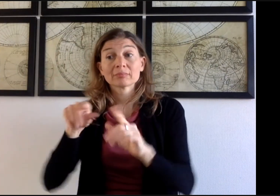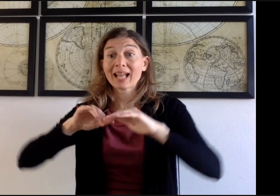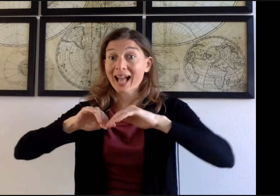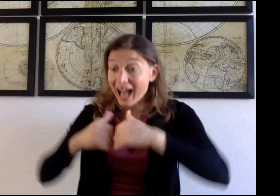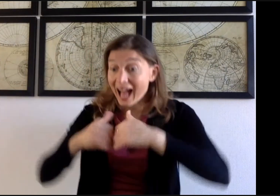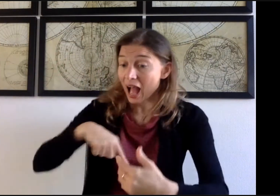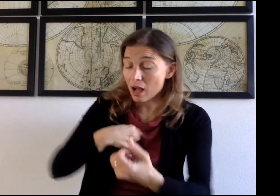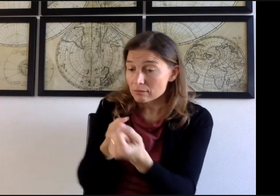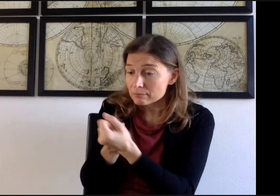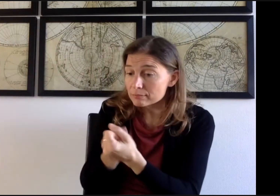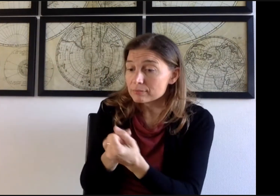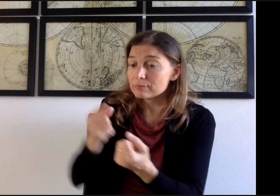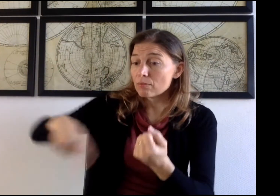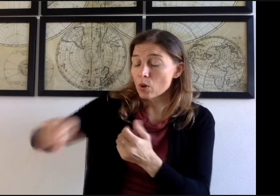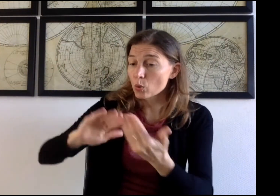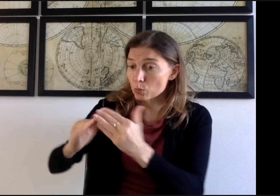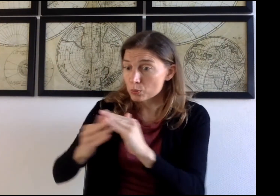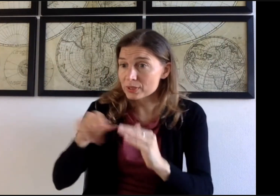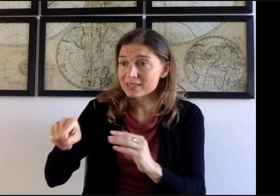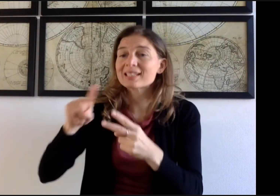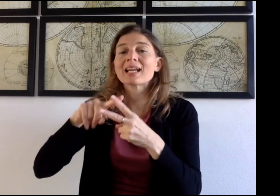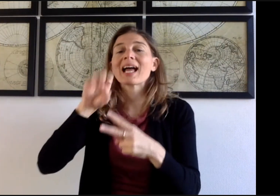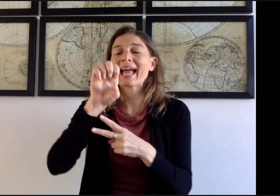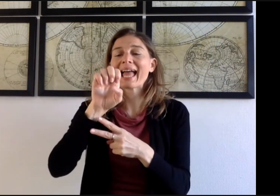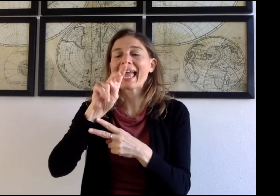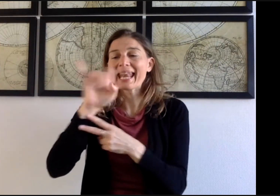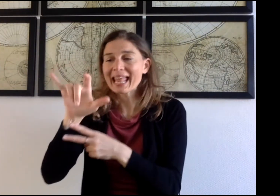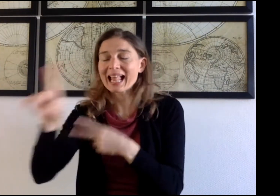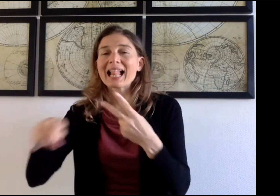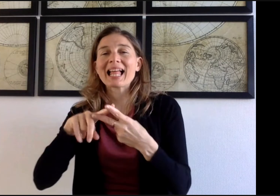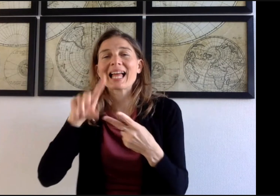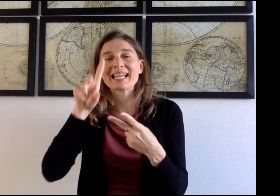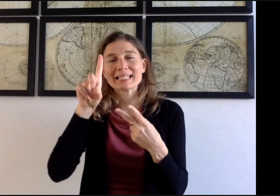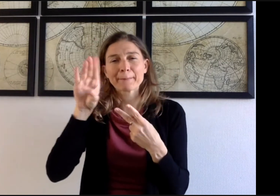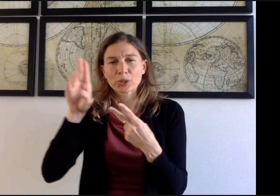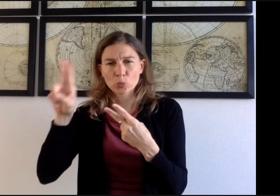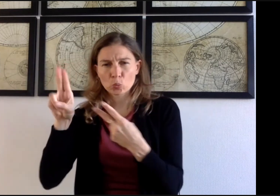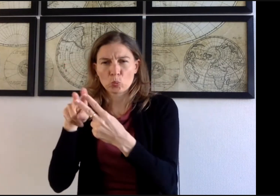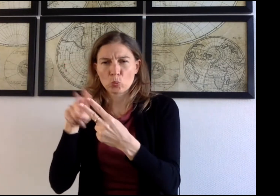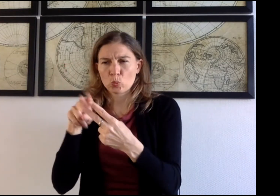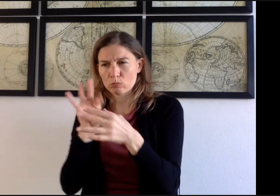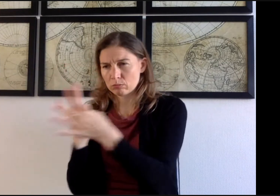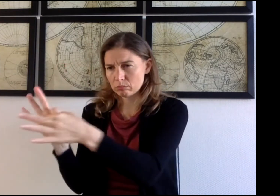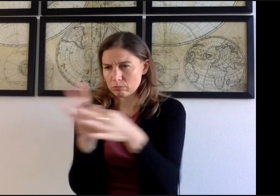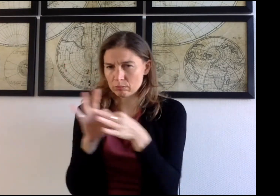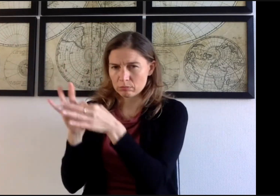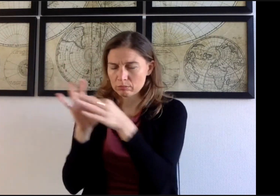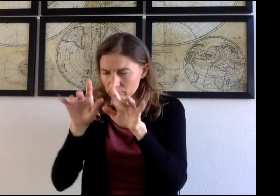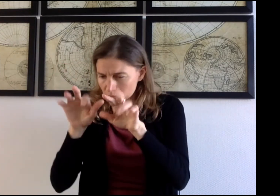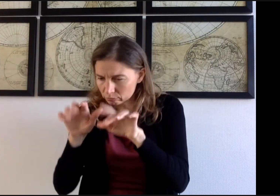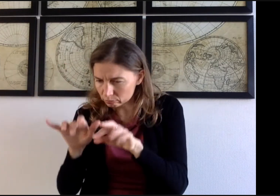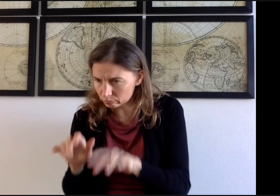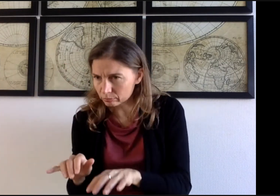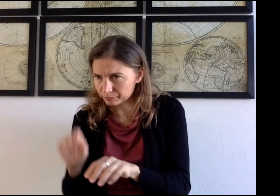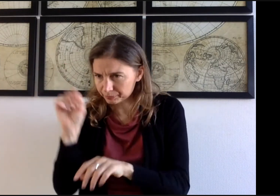together with ENIL and the European Deafblind Union. Yesterday, we gathered the signature of 45 members of the EU Parliament